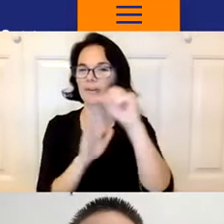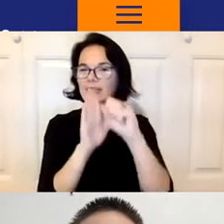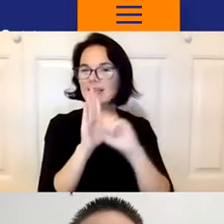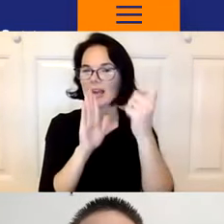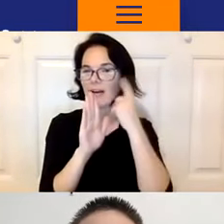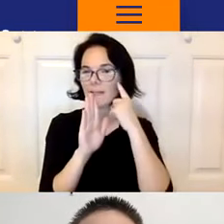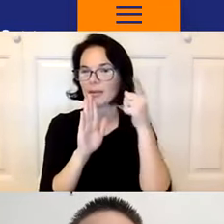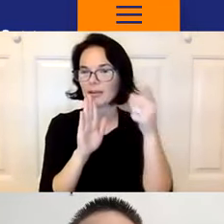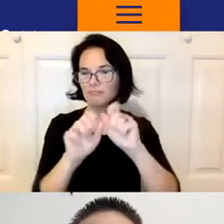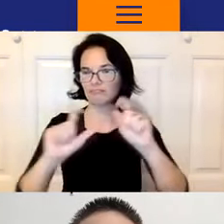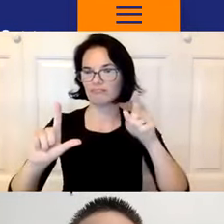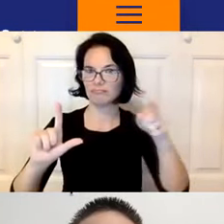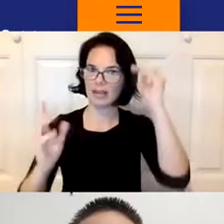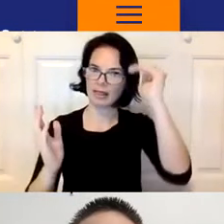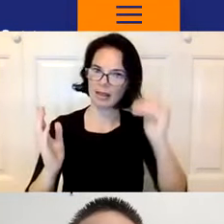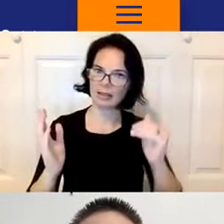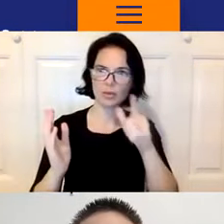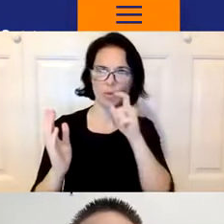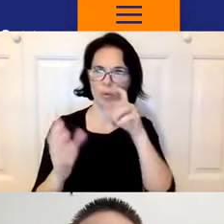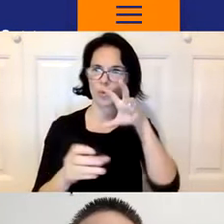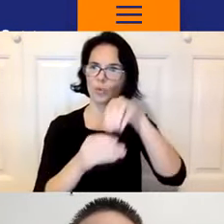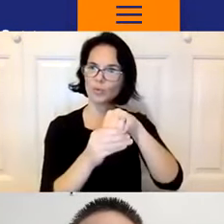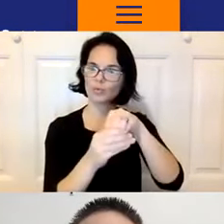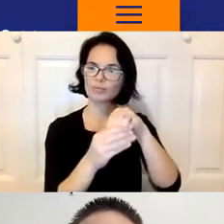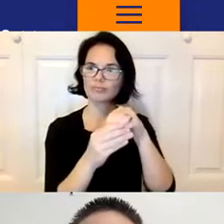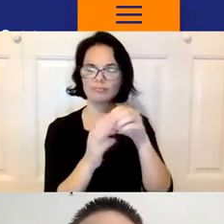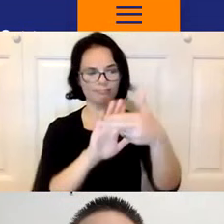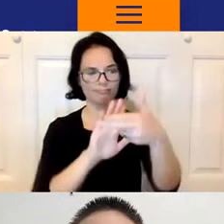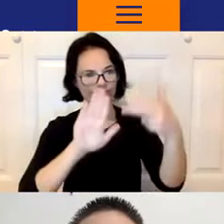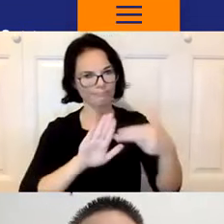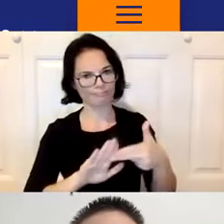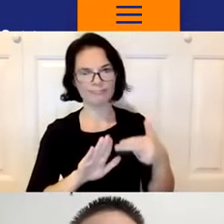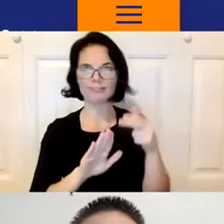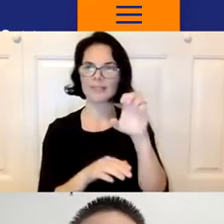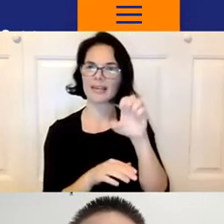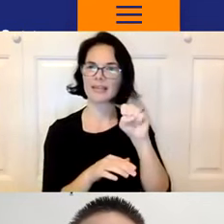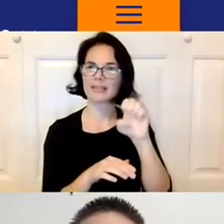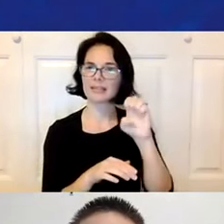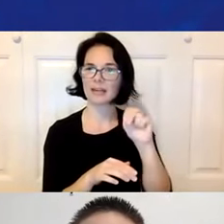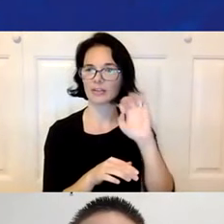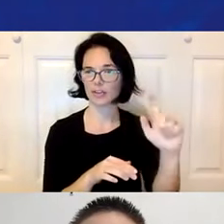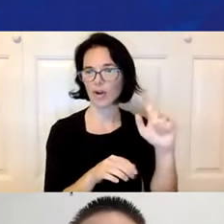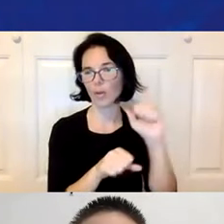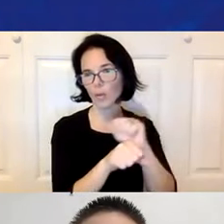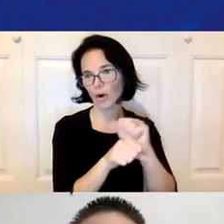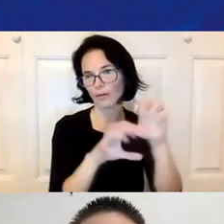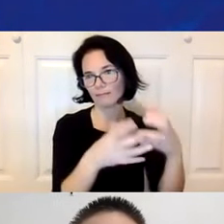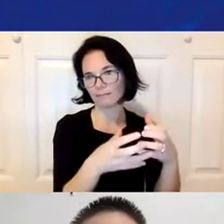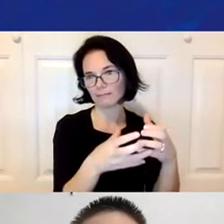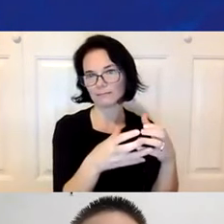who is in the essential workforce as of December third this year.